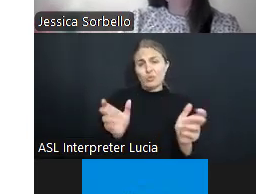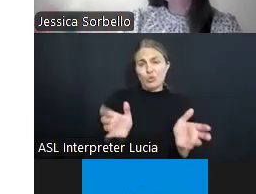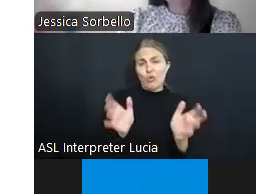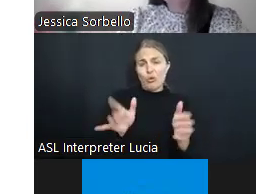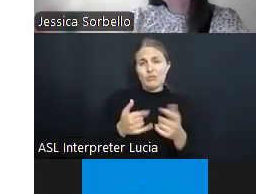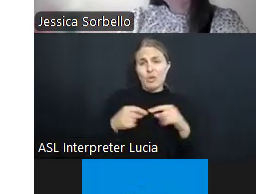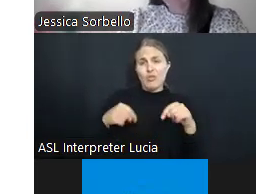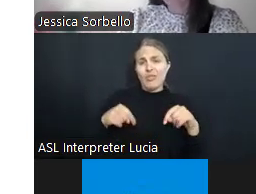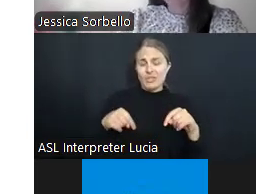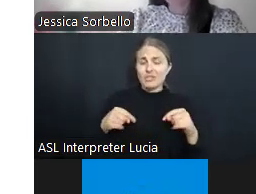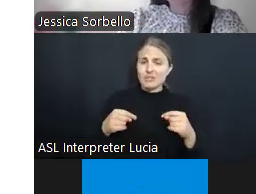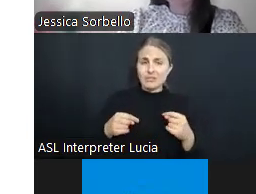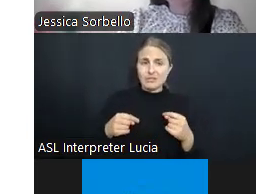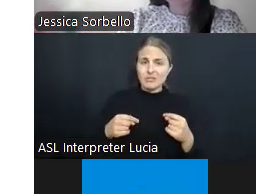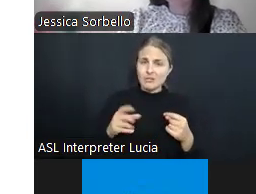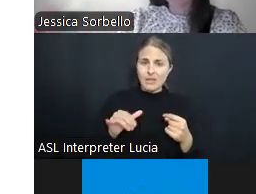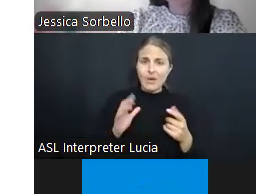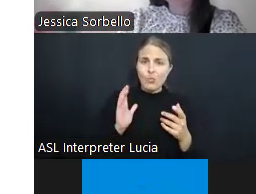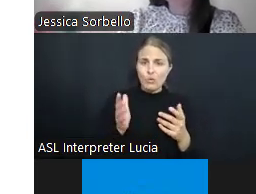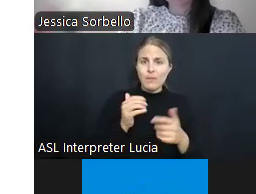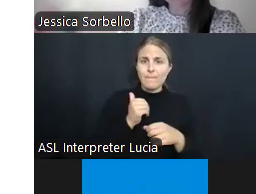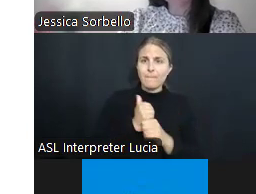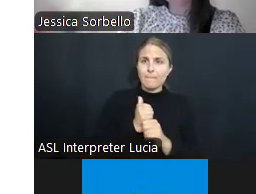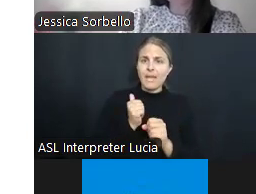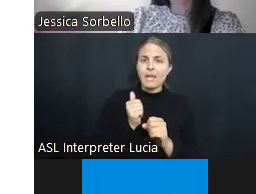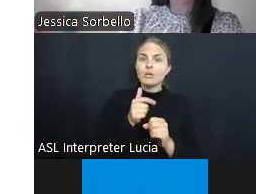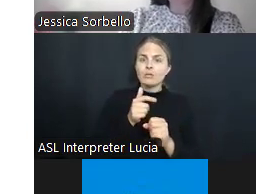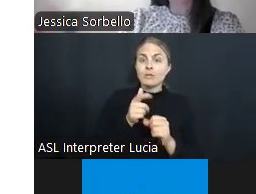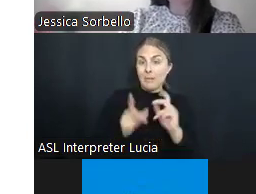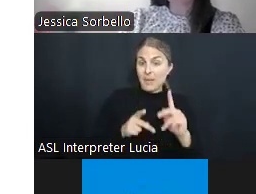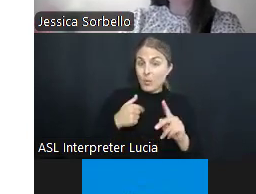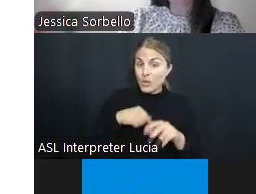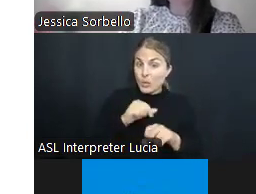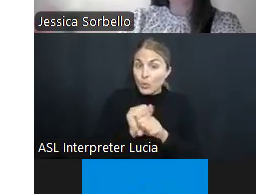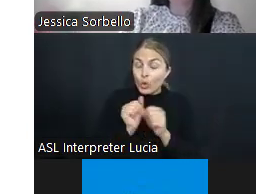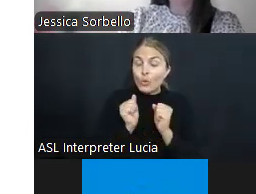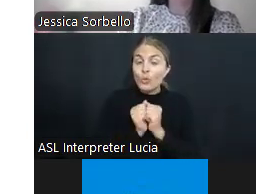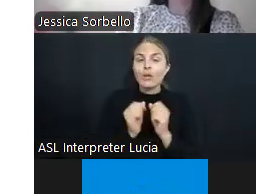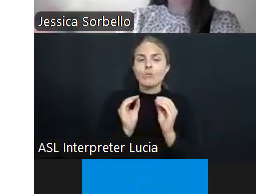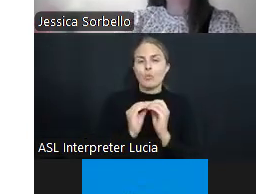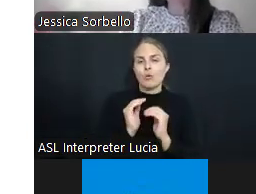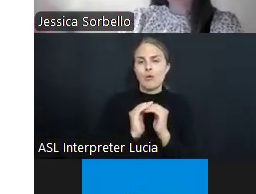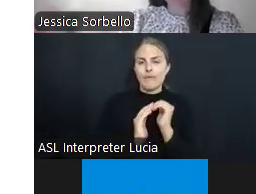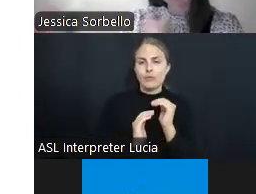we serve much more comfortable to engage in that suggestion and explain why medical marijuana is not an option